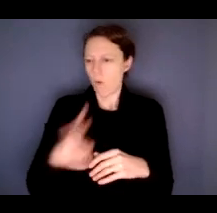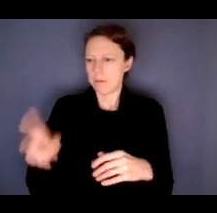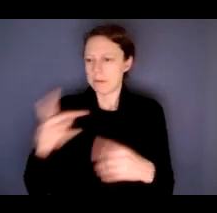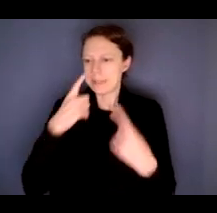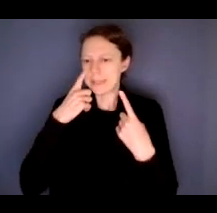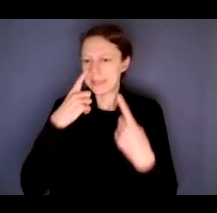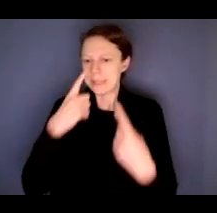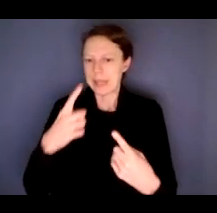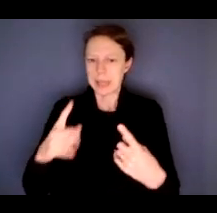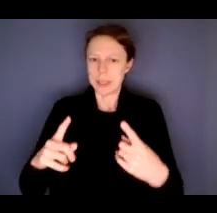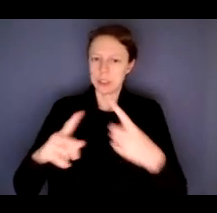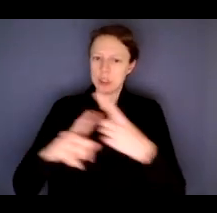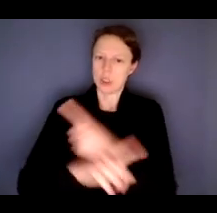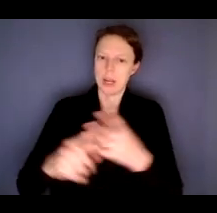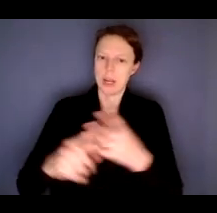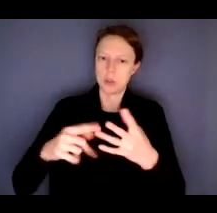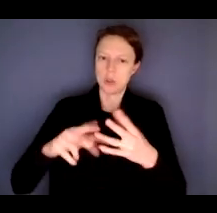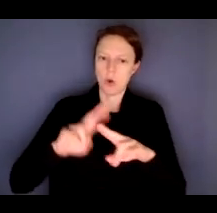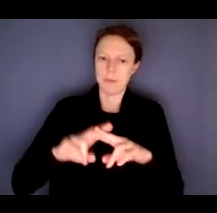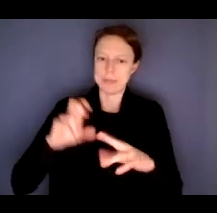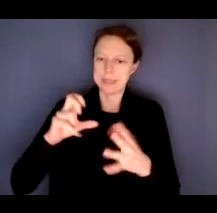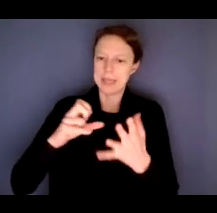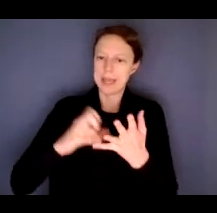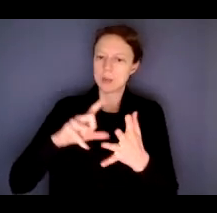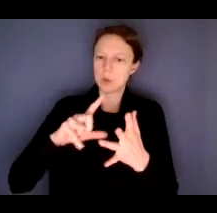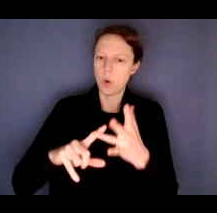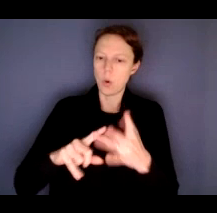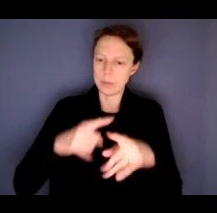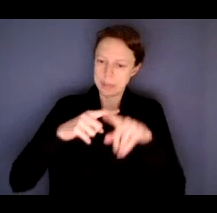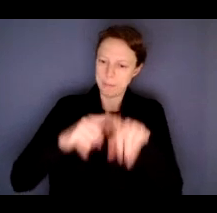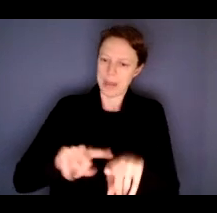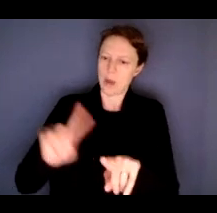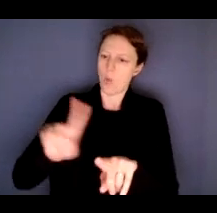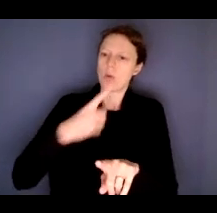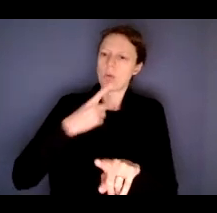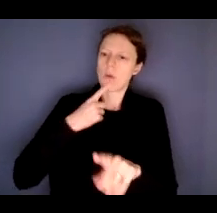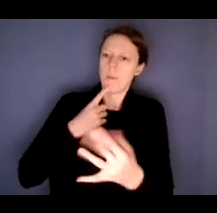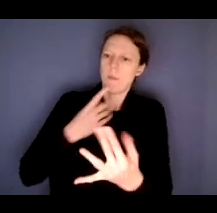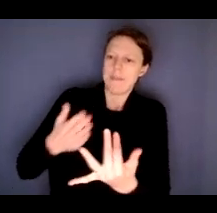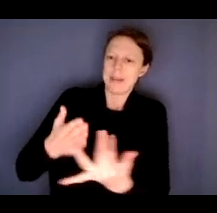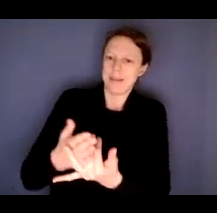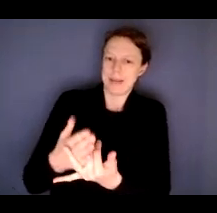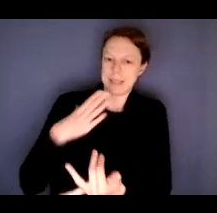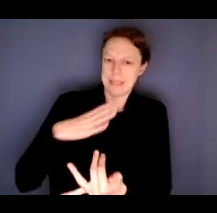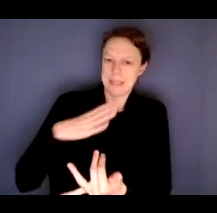Safety Officer, depending on what intervention is assessed for that family it then moves on to